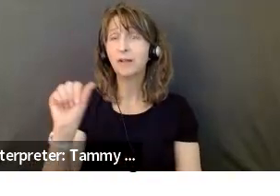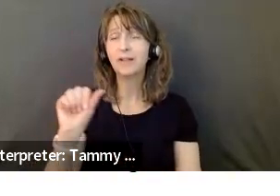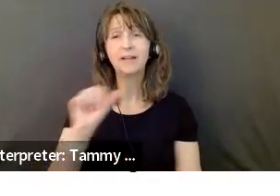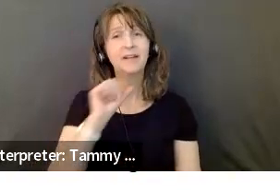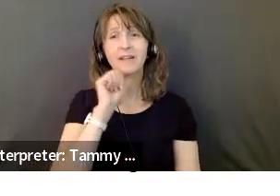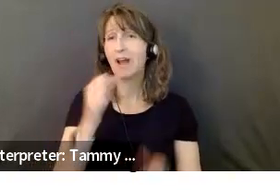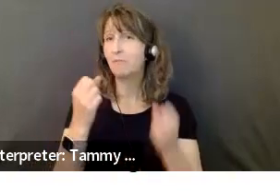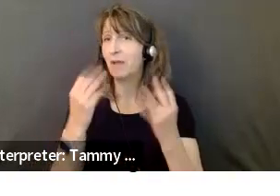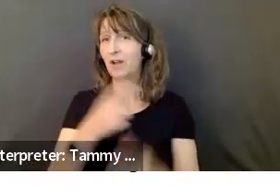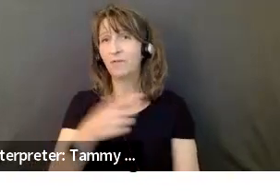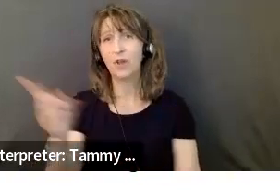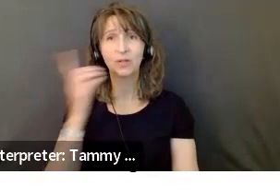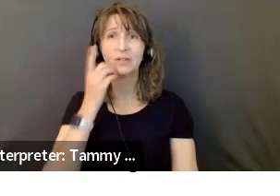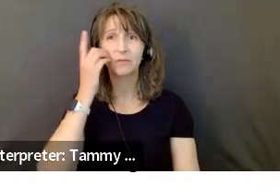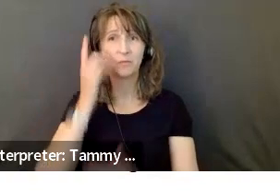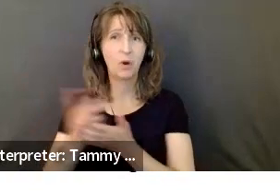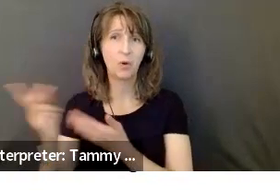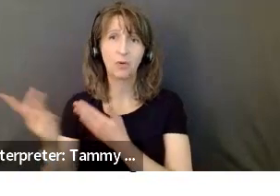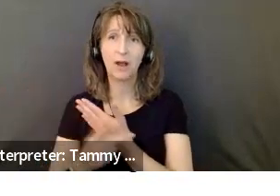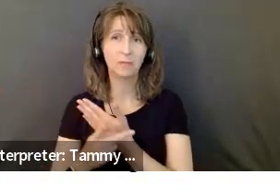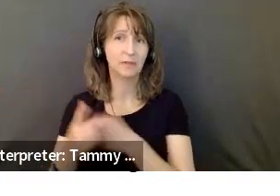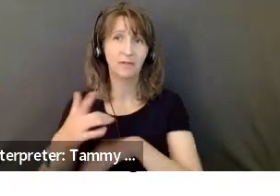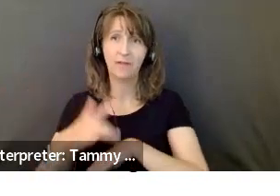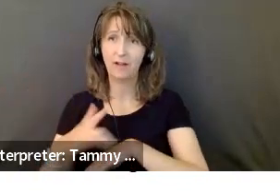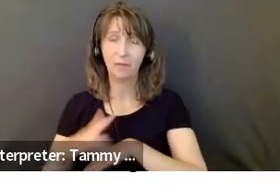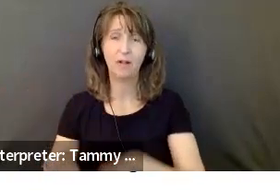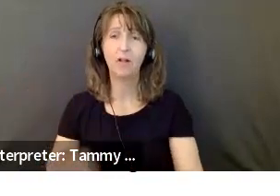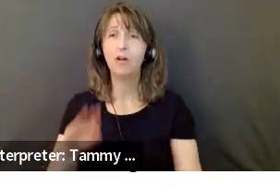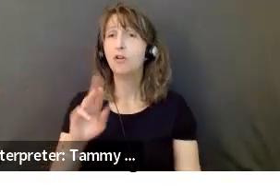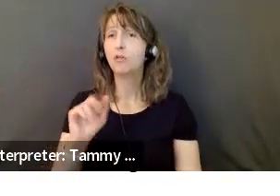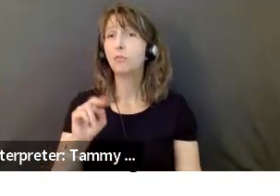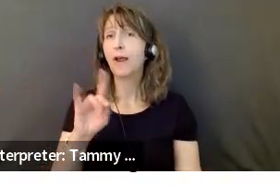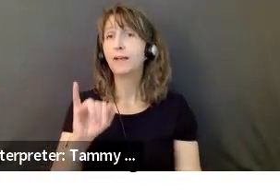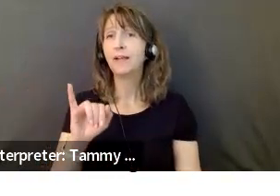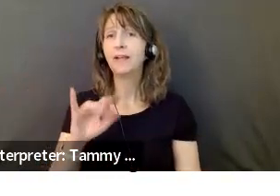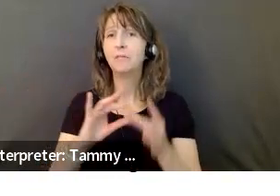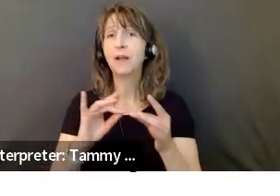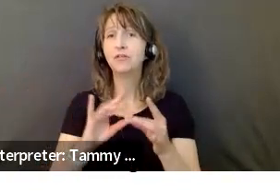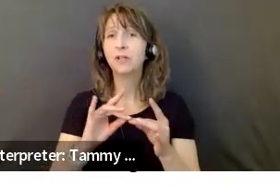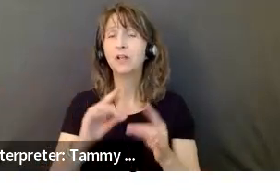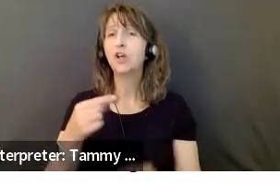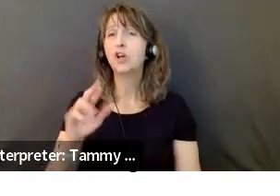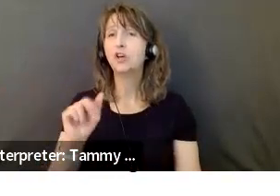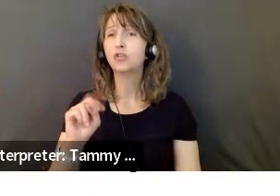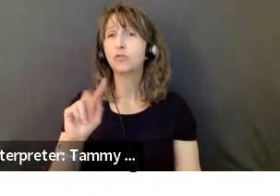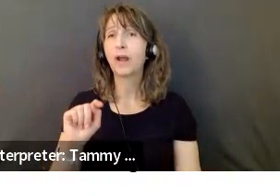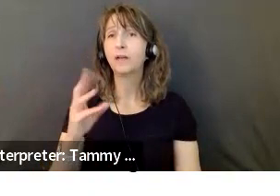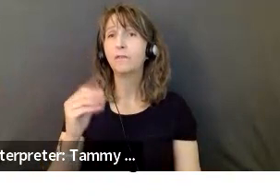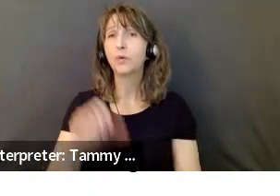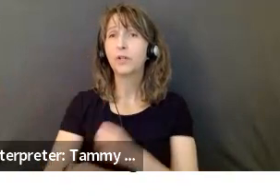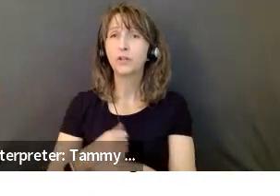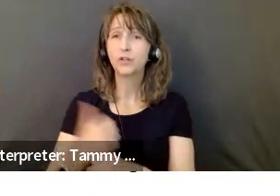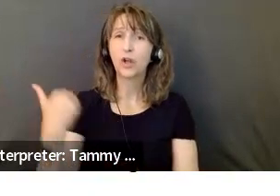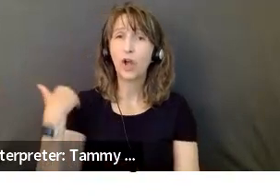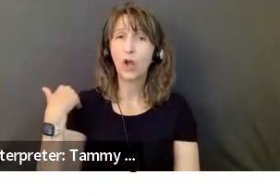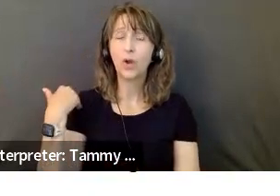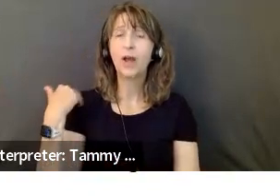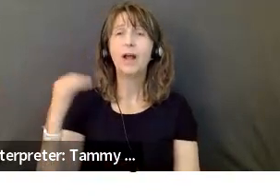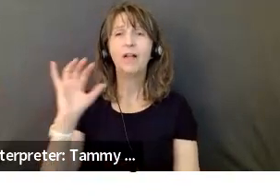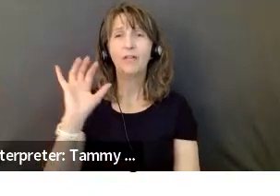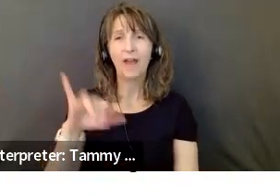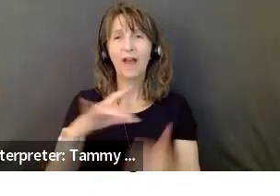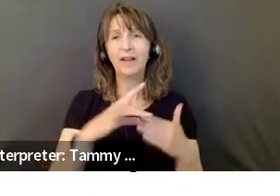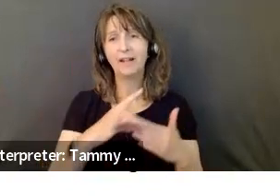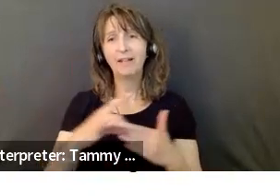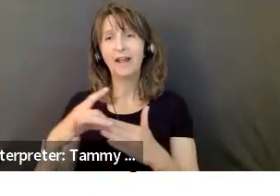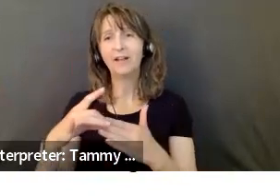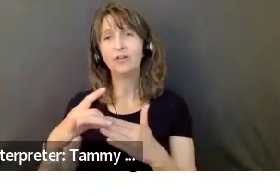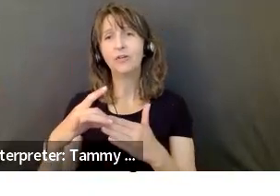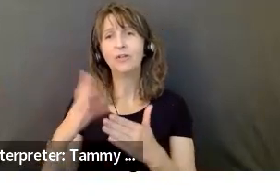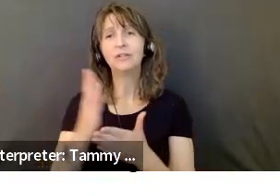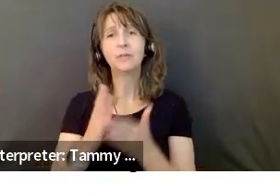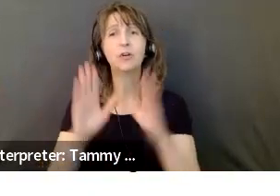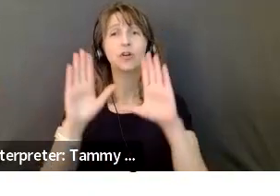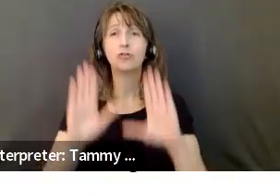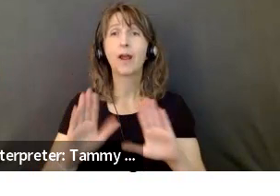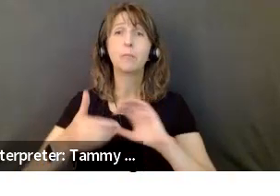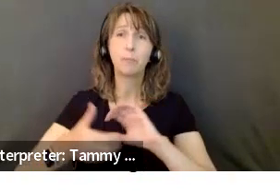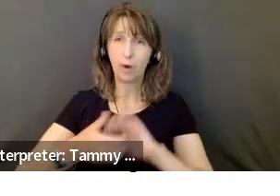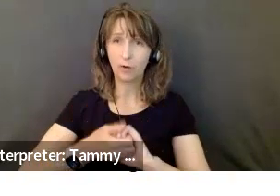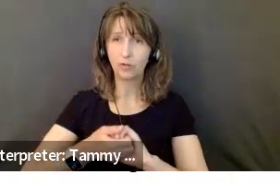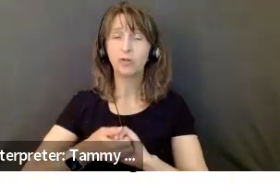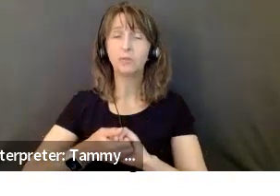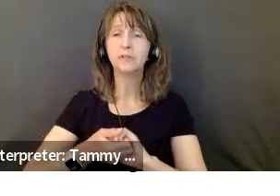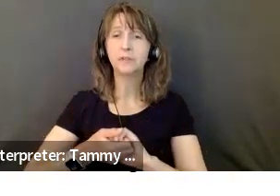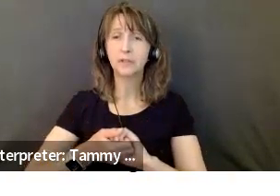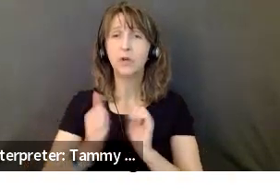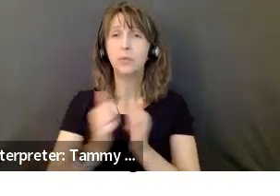Brandy noted in a couple of slides back that there was a grant. A few years ago with the development disabilities council that really led to some, some great partnerships with some of these providers.